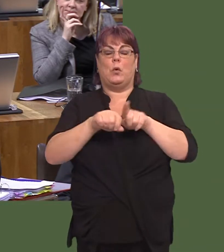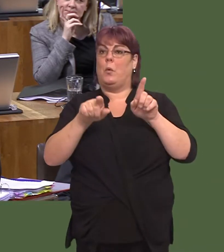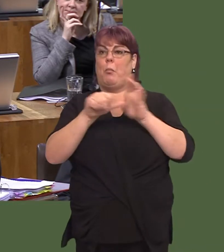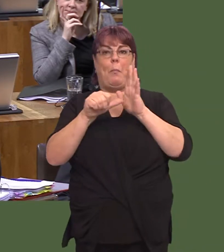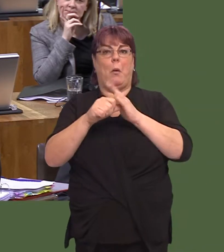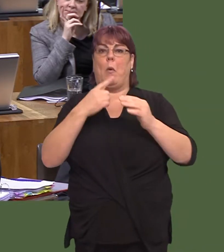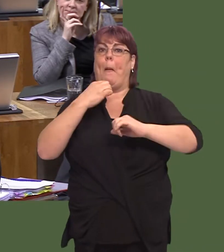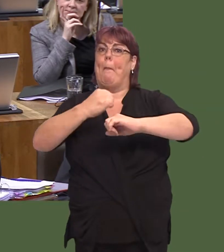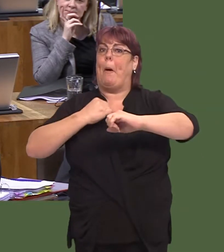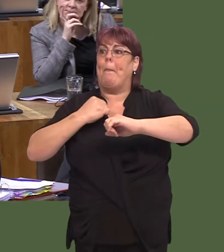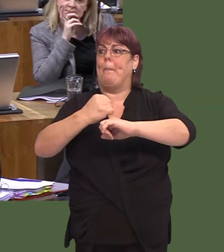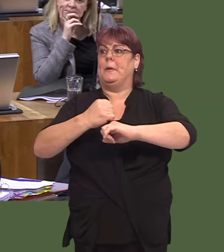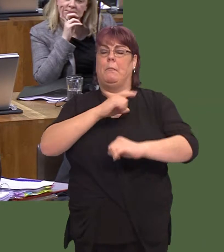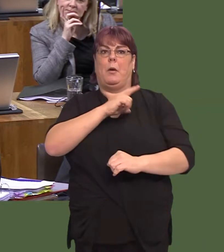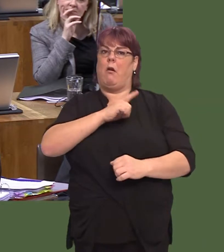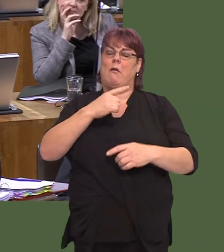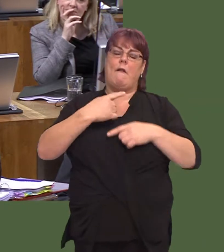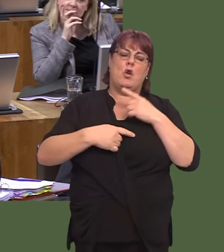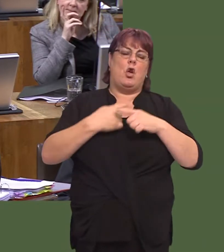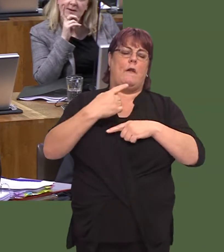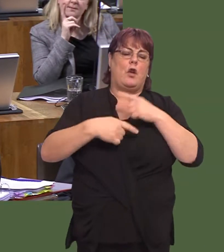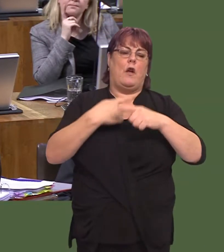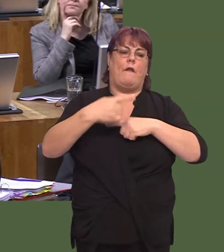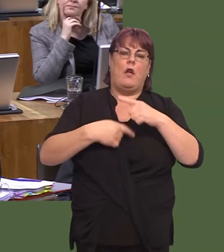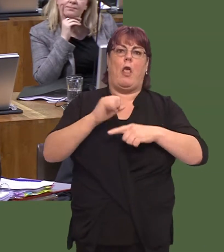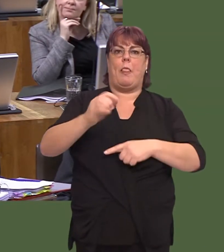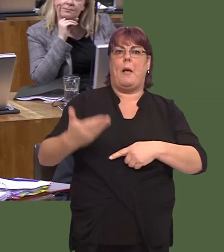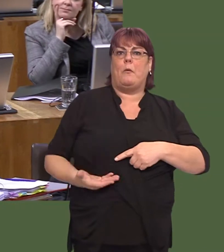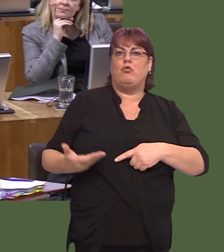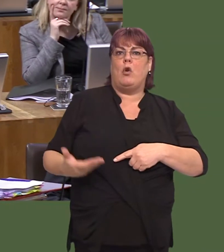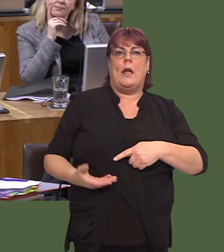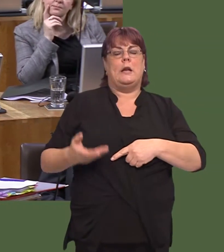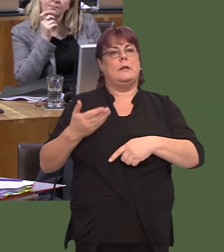Pubs are being hammered year after year after year after year by cheap supermarket alcohol,